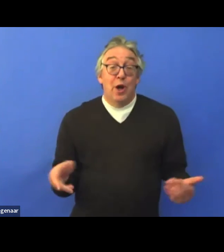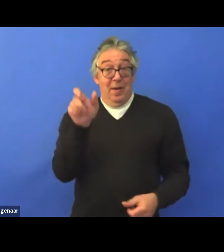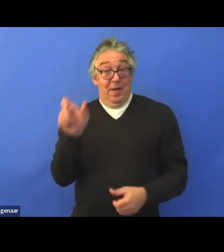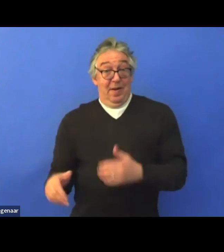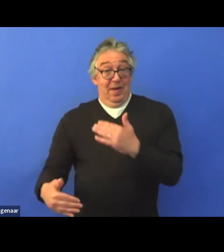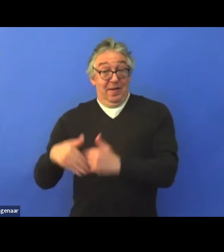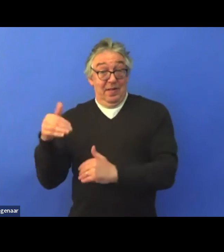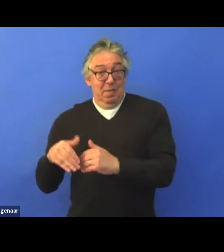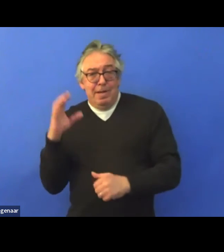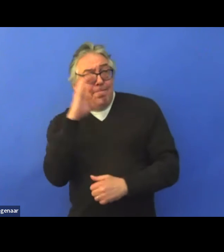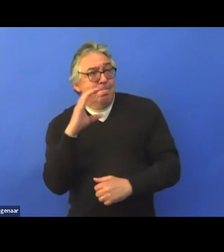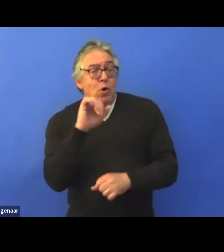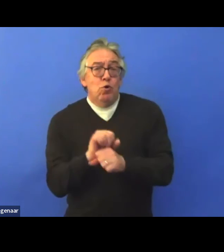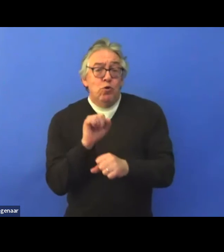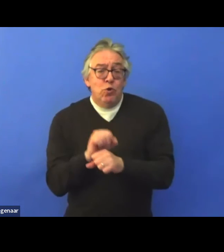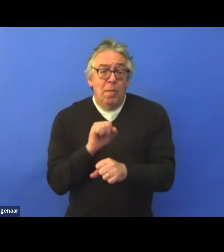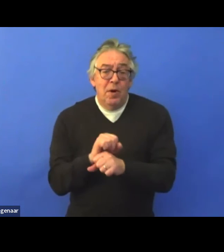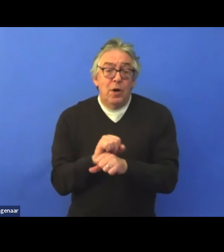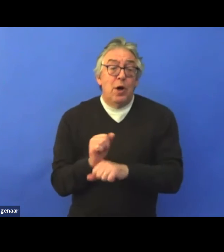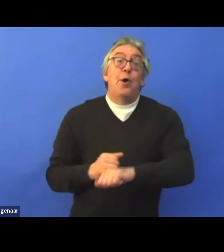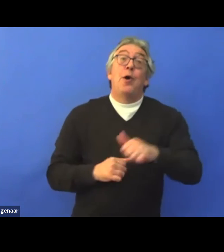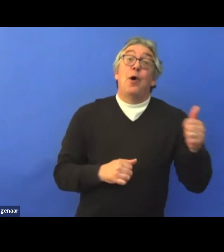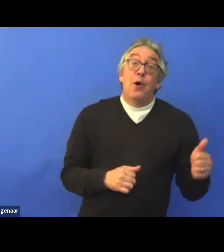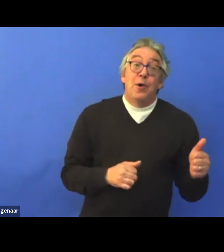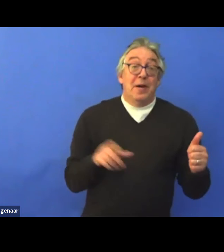It is really great initiative for persons with disabilities.